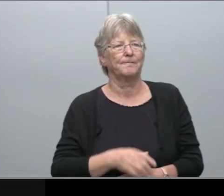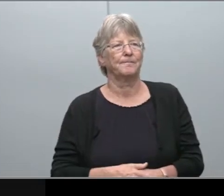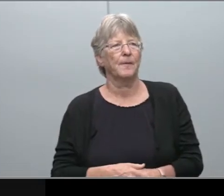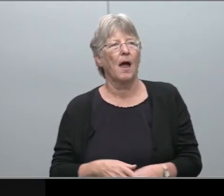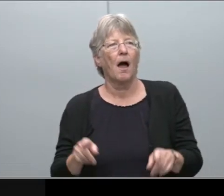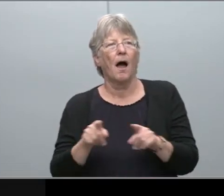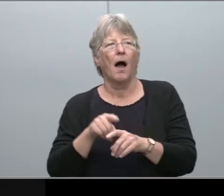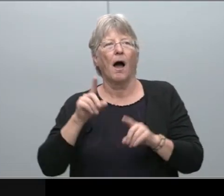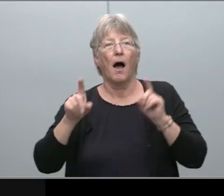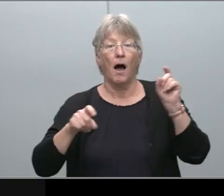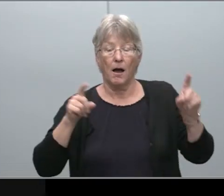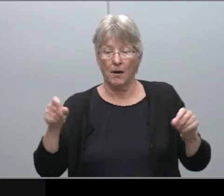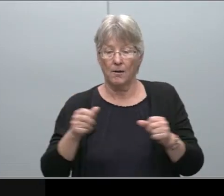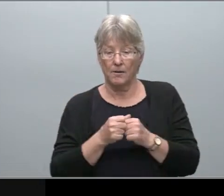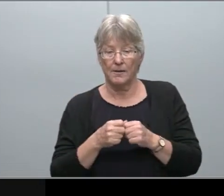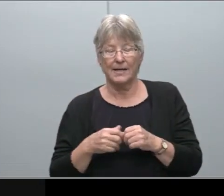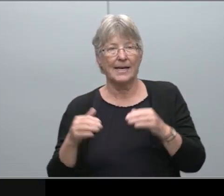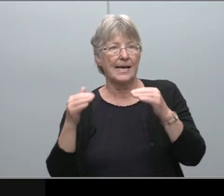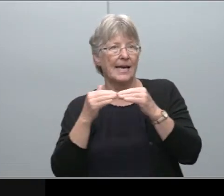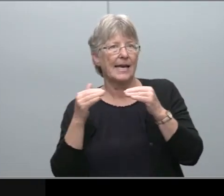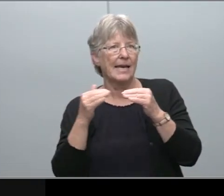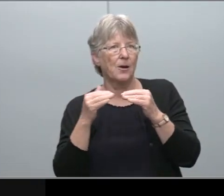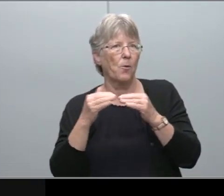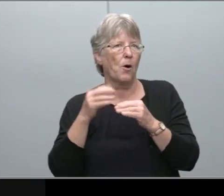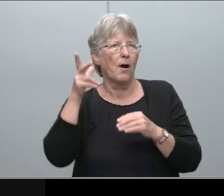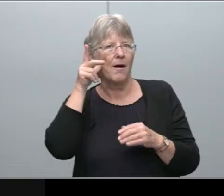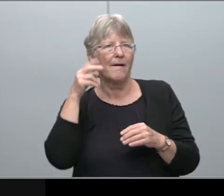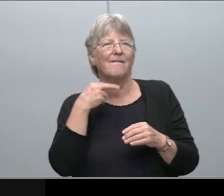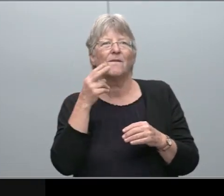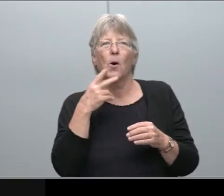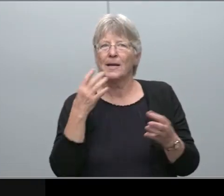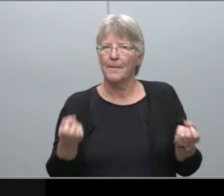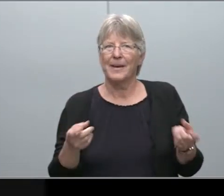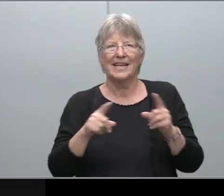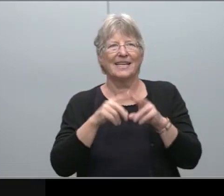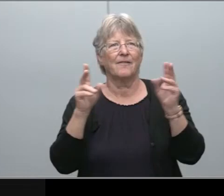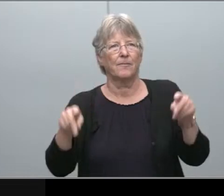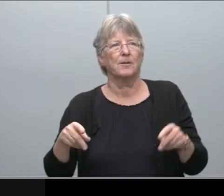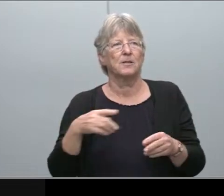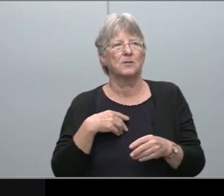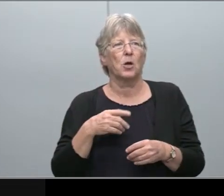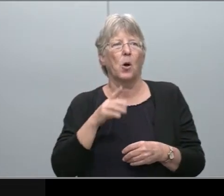in addressing student engagement and motivation? And each of these guiding questions,